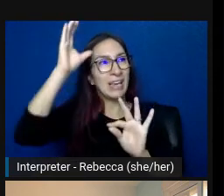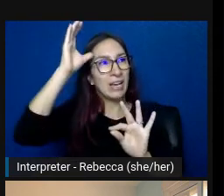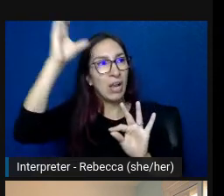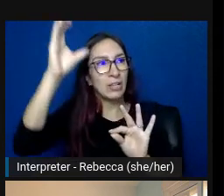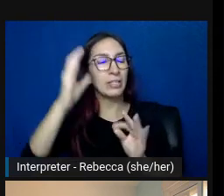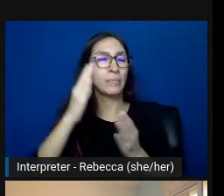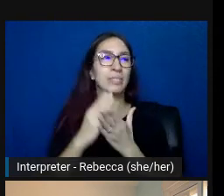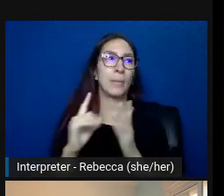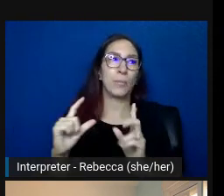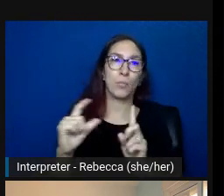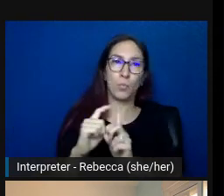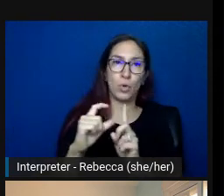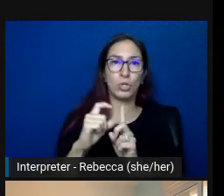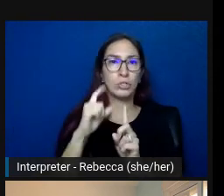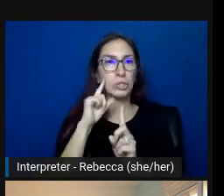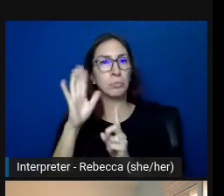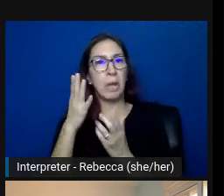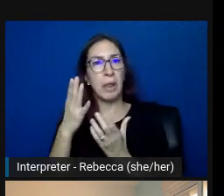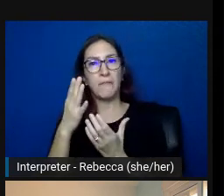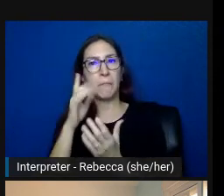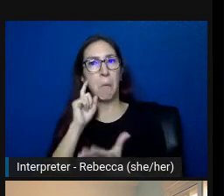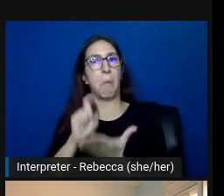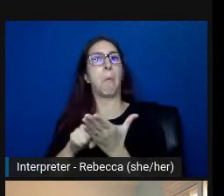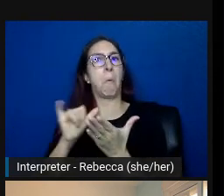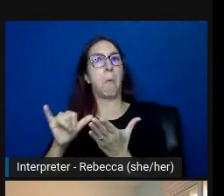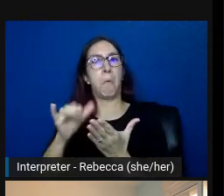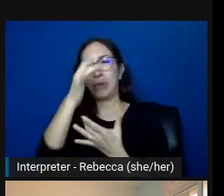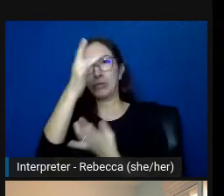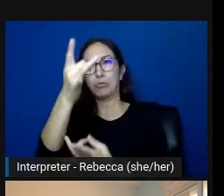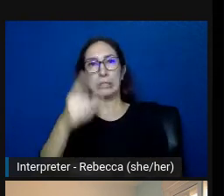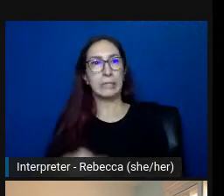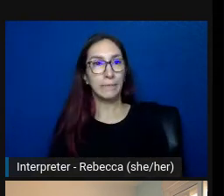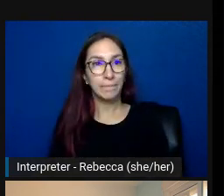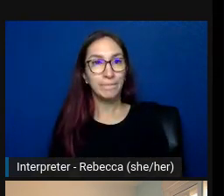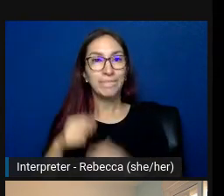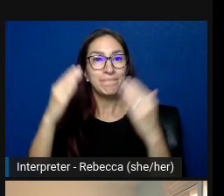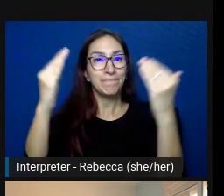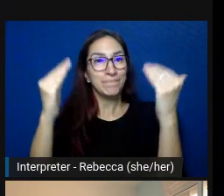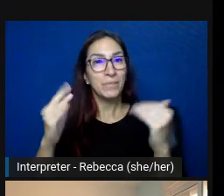We'll see how accessibility has been into Joomla project